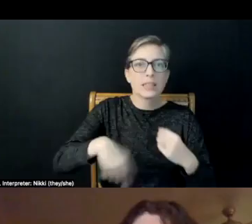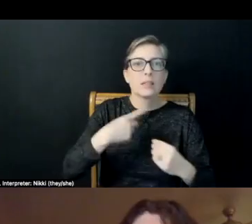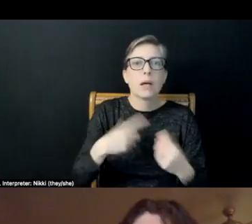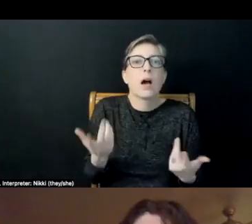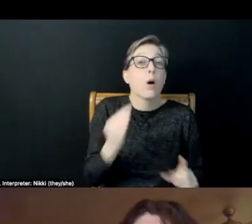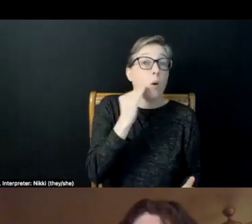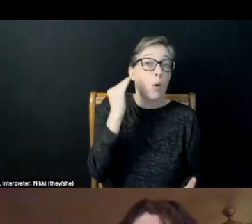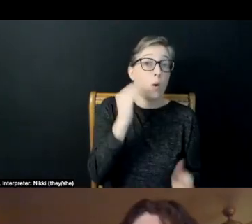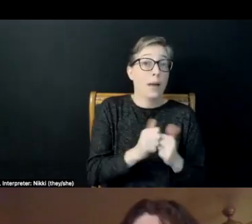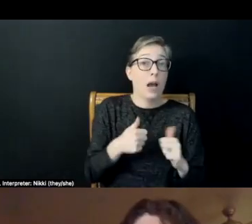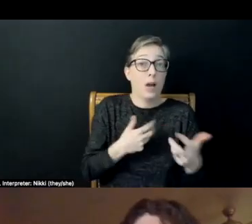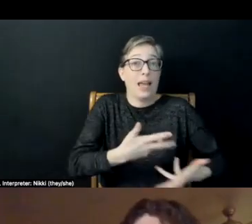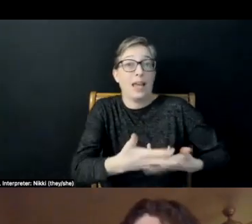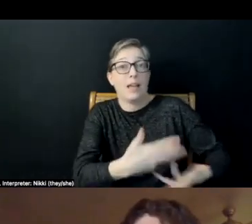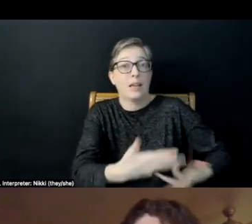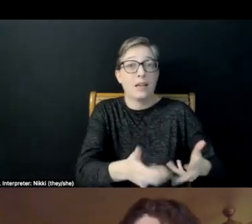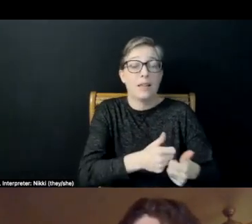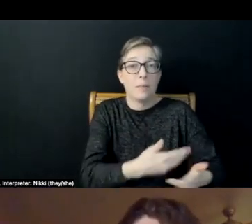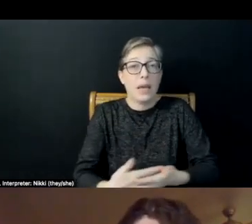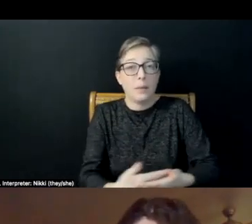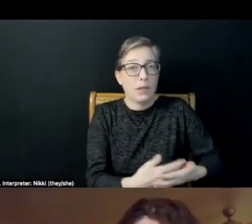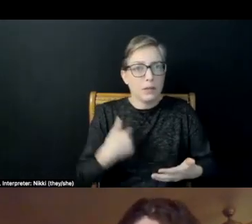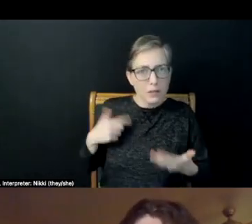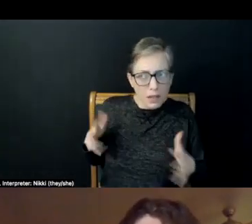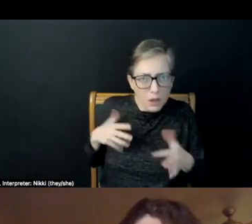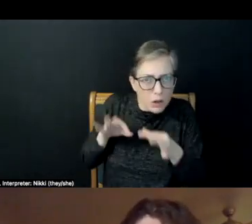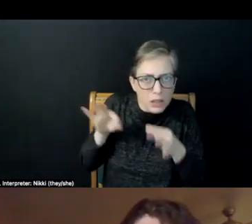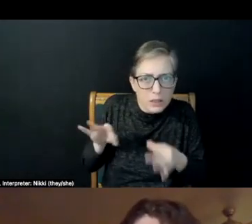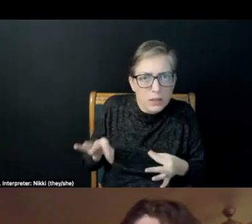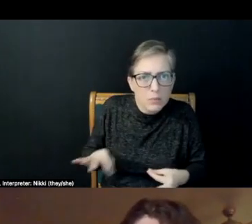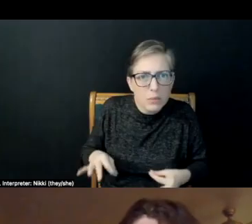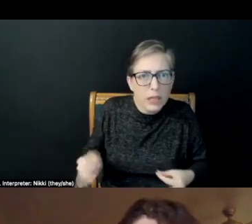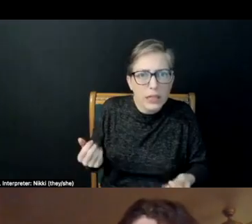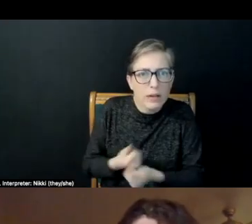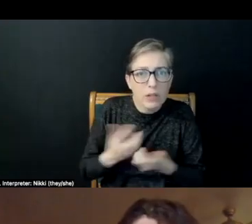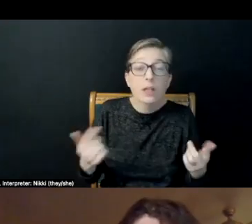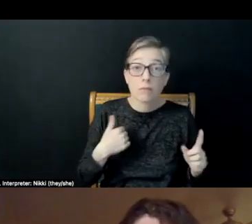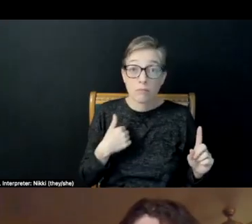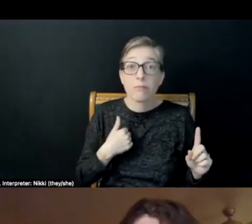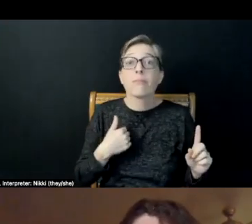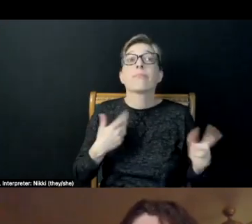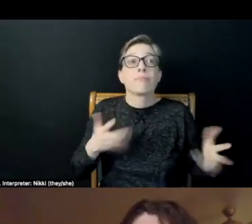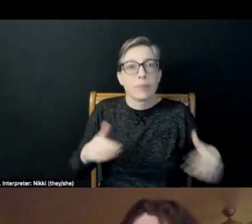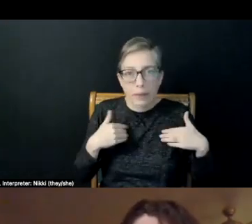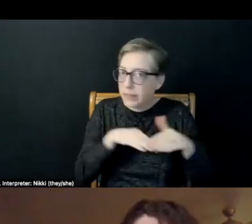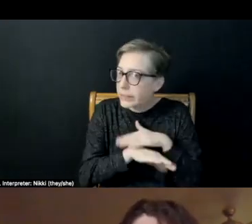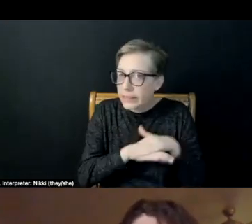These were all things that I had already explained. Like that we had an accessible crib set up and that I typically